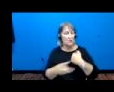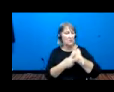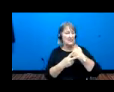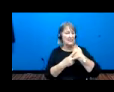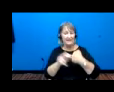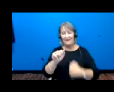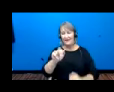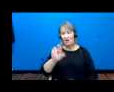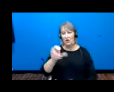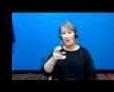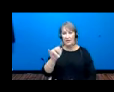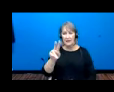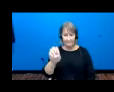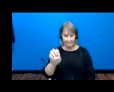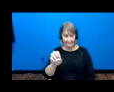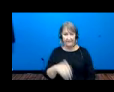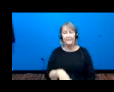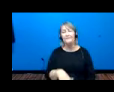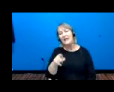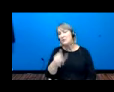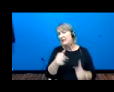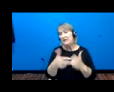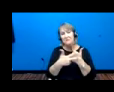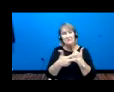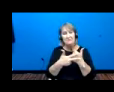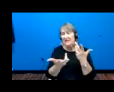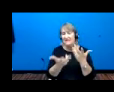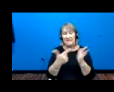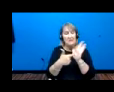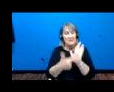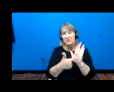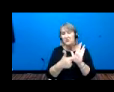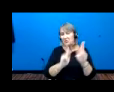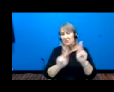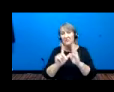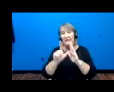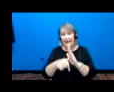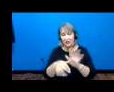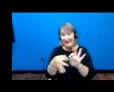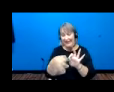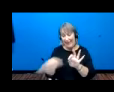with other potential dissemination partners. Captions are available within Zoom.